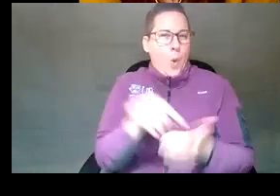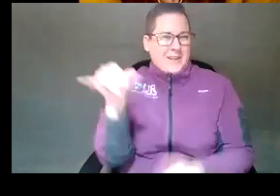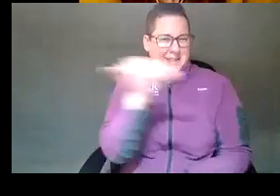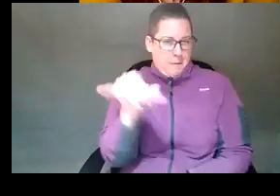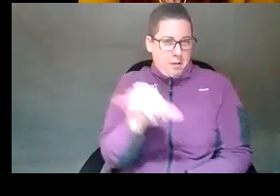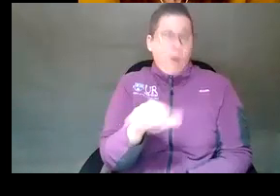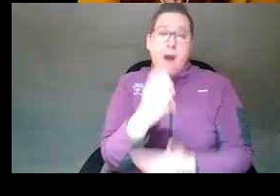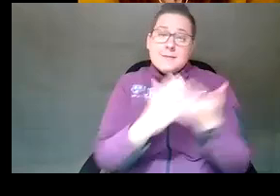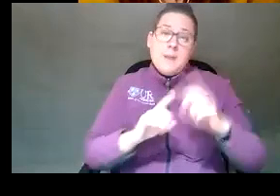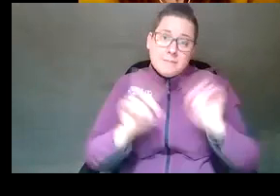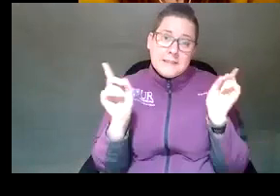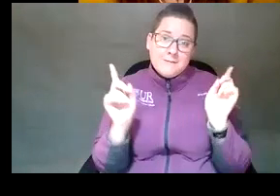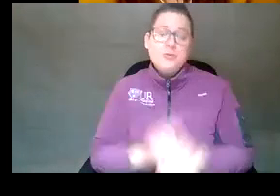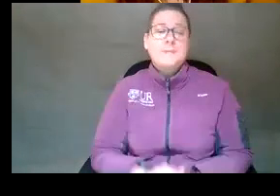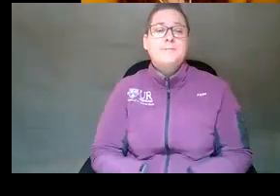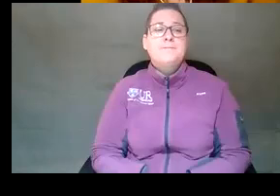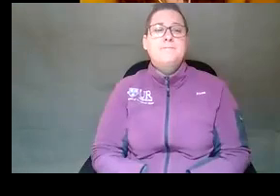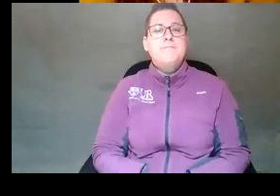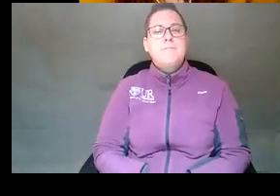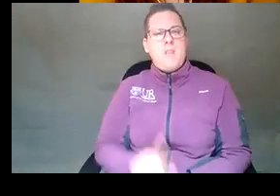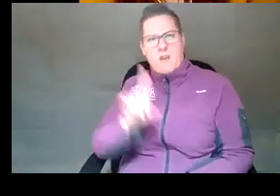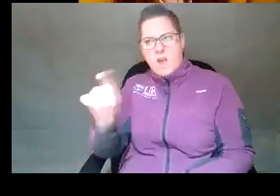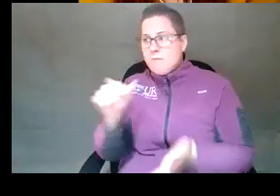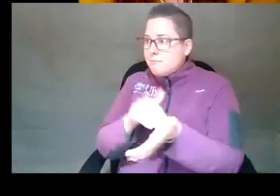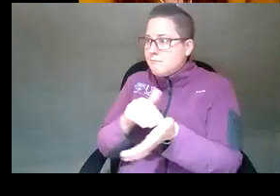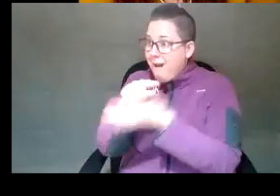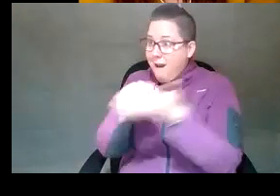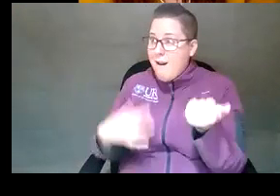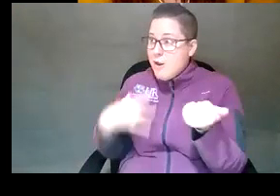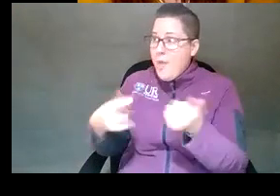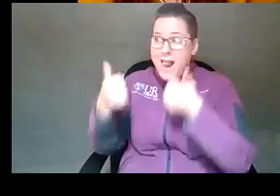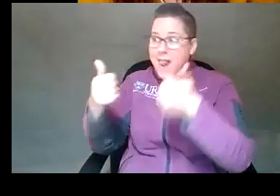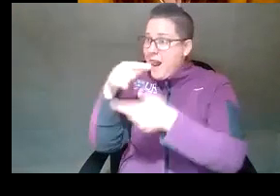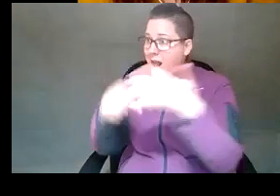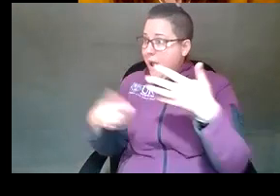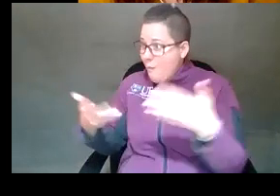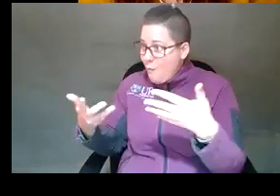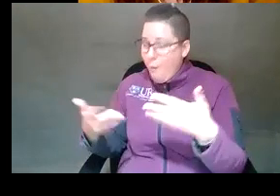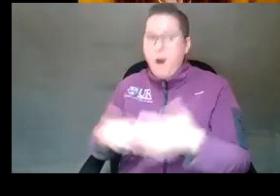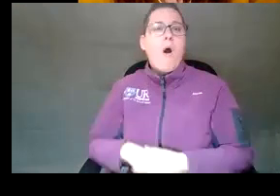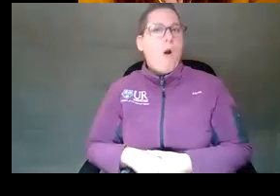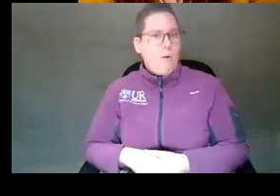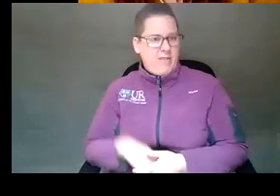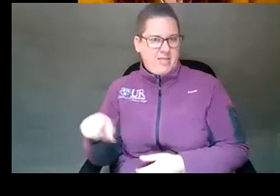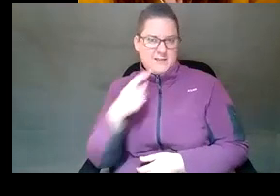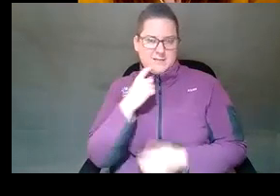so when when I ask providers what's working well for telehealth they really noted many of